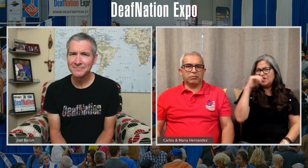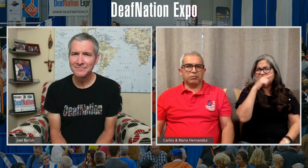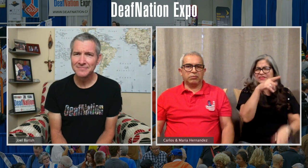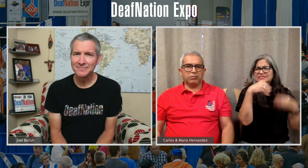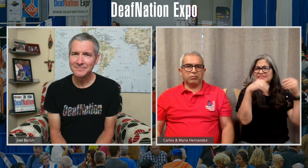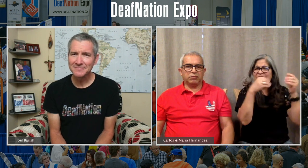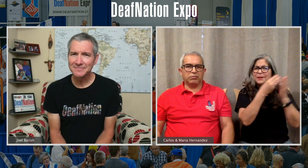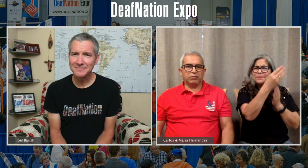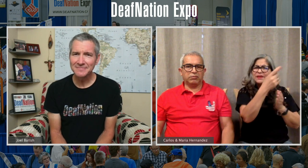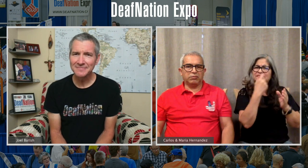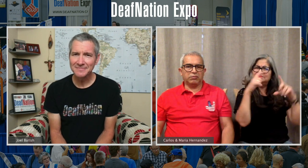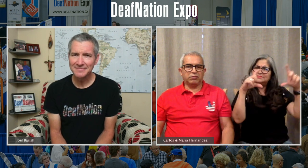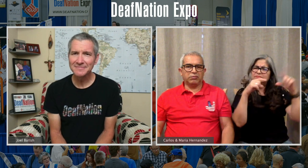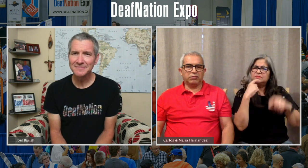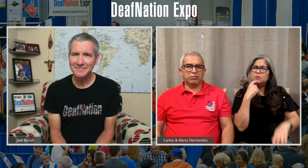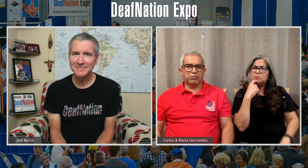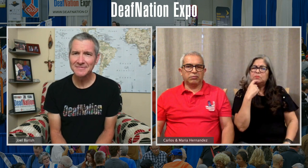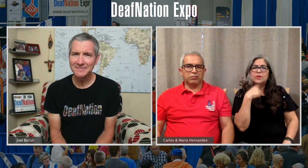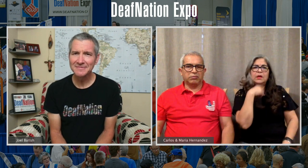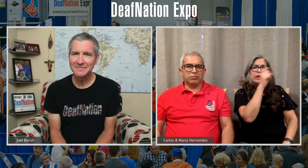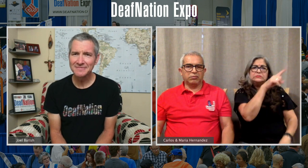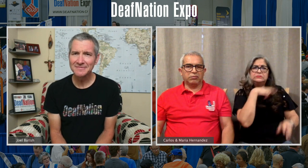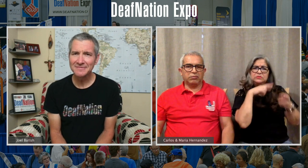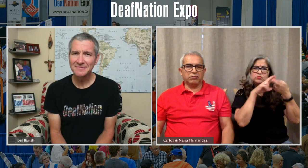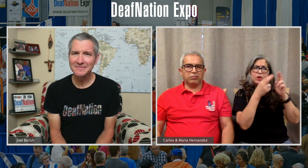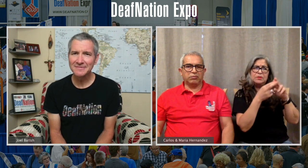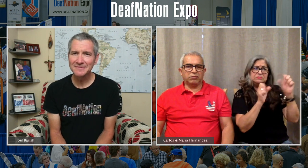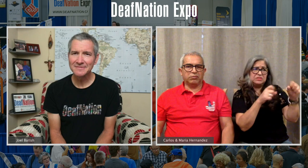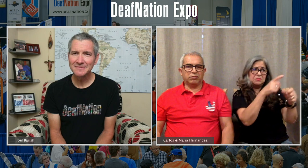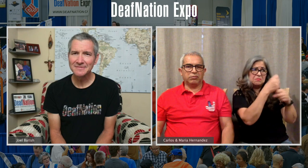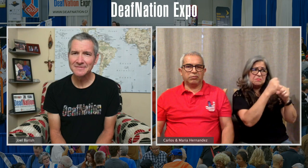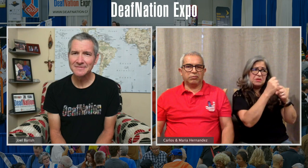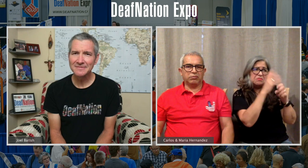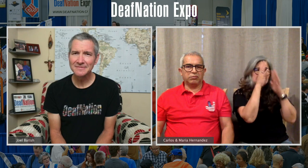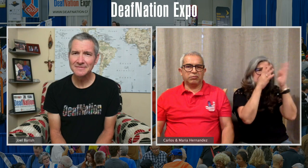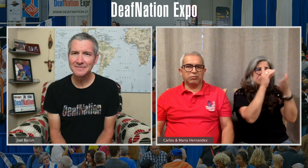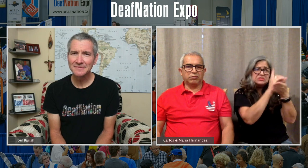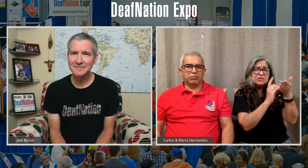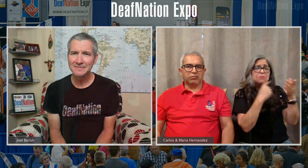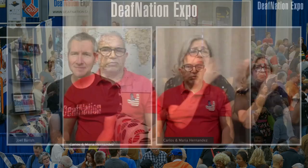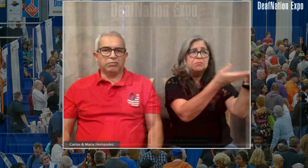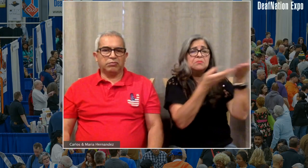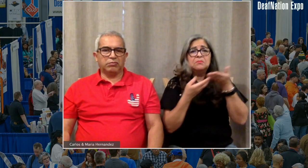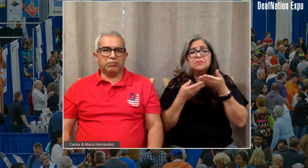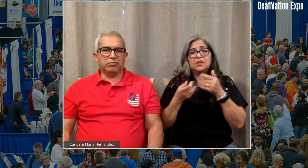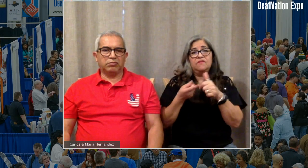why don’t we sell those stained glass things? I asked my relative if they could make a design for us.